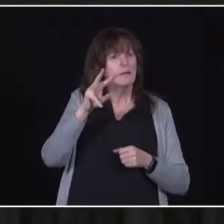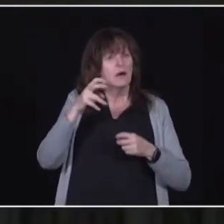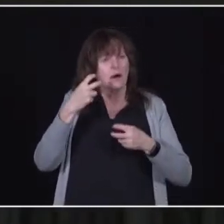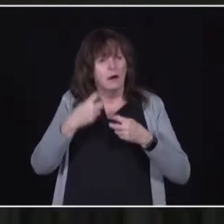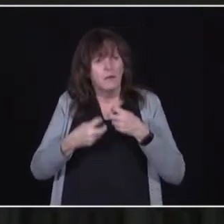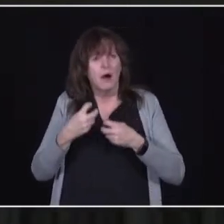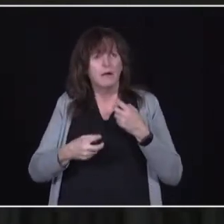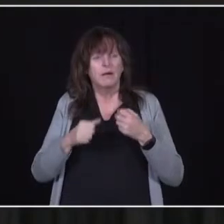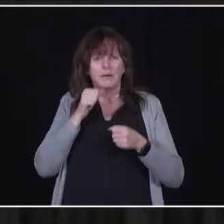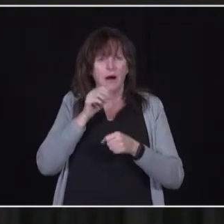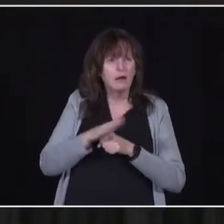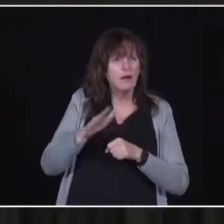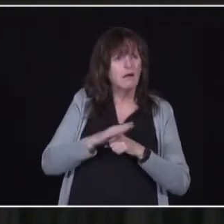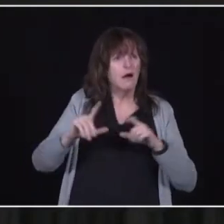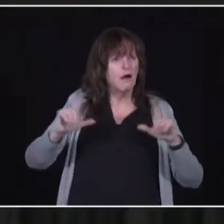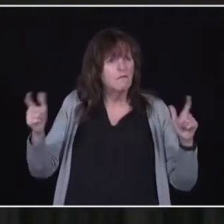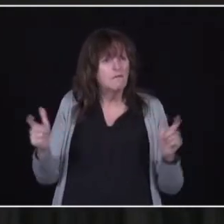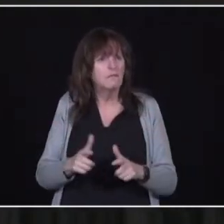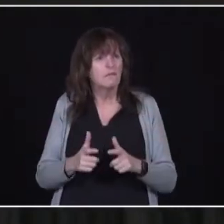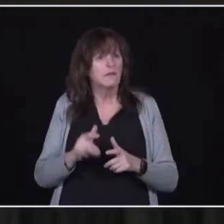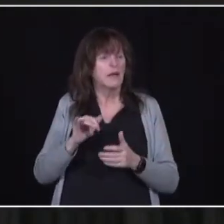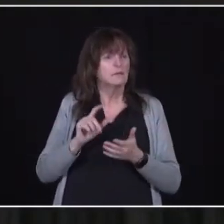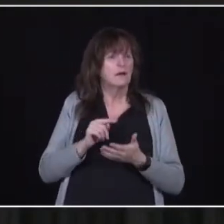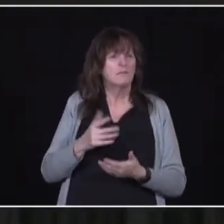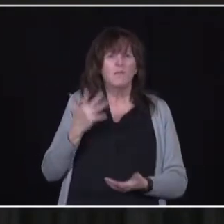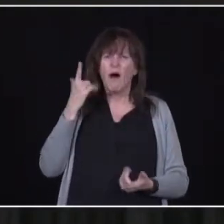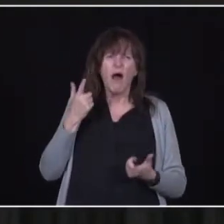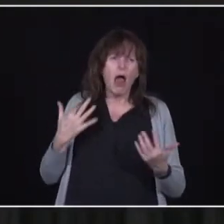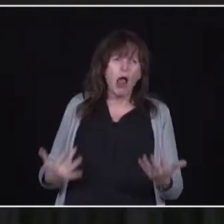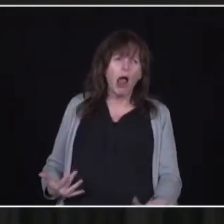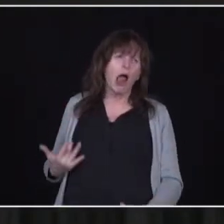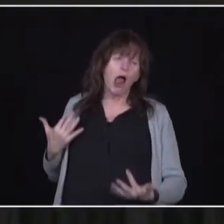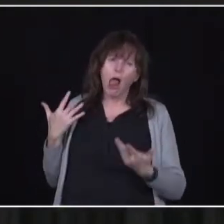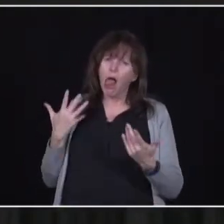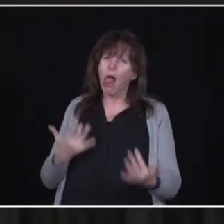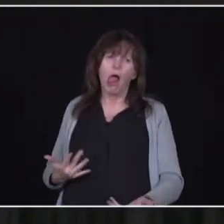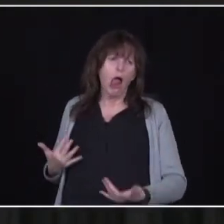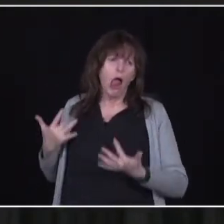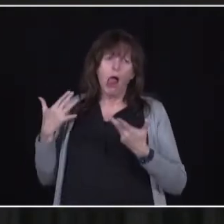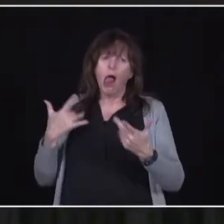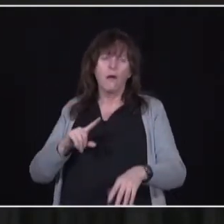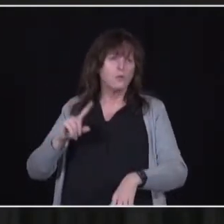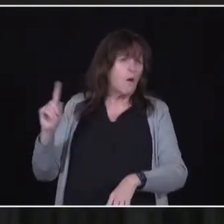being enough. Why is it taken so long, a year?